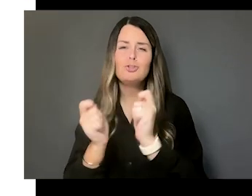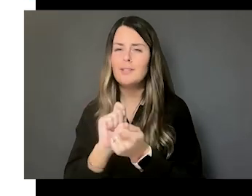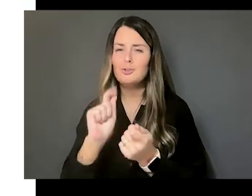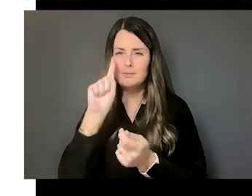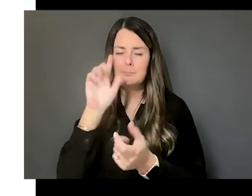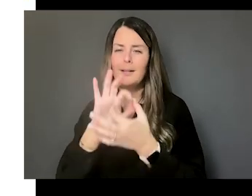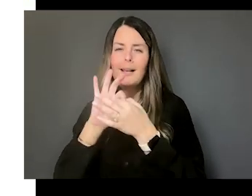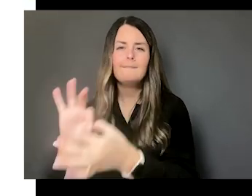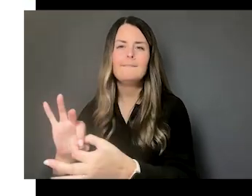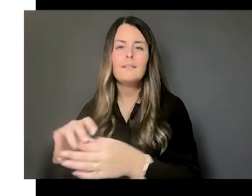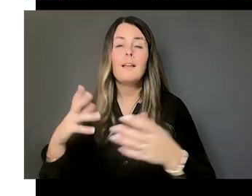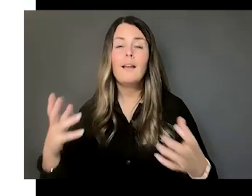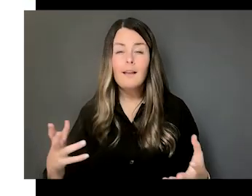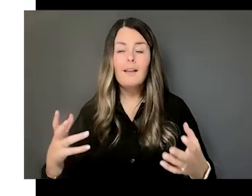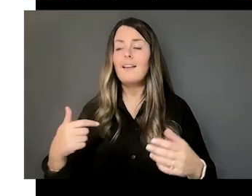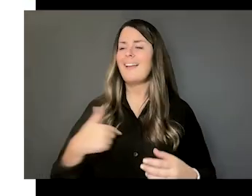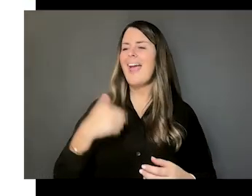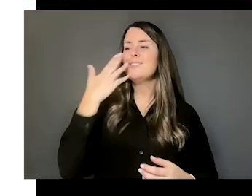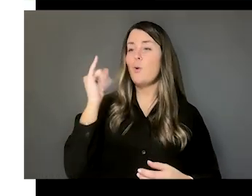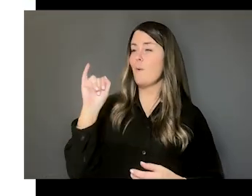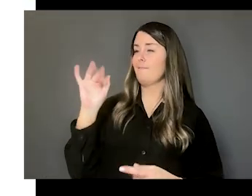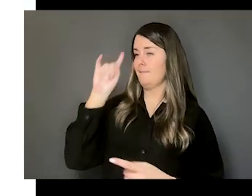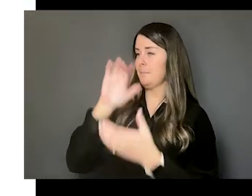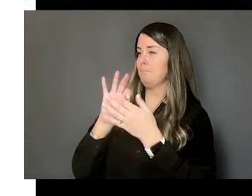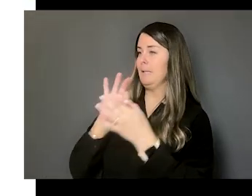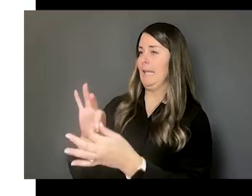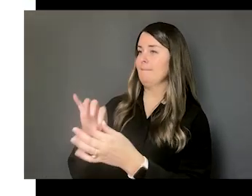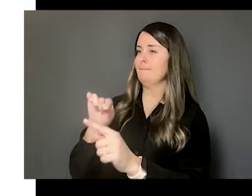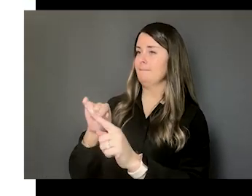So I didn't know if it was belief in the curriculum.